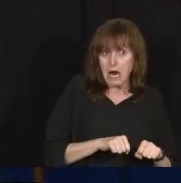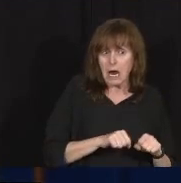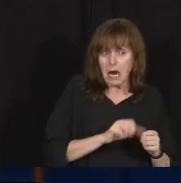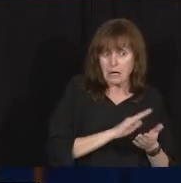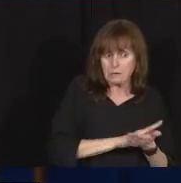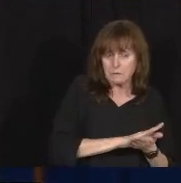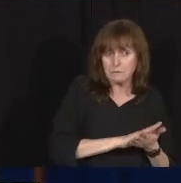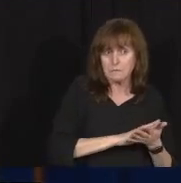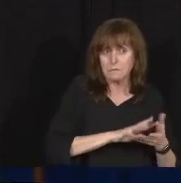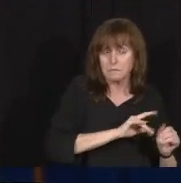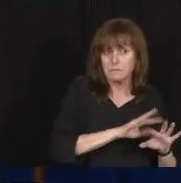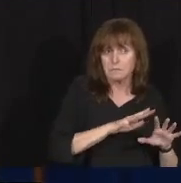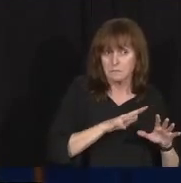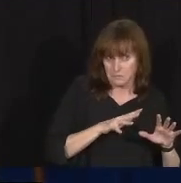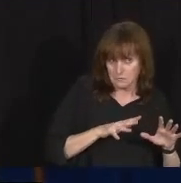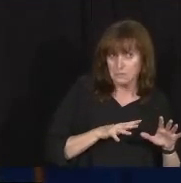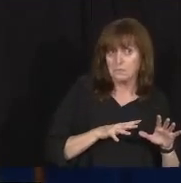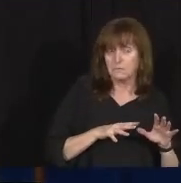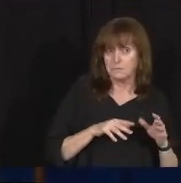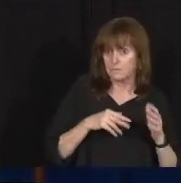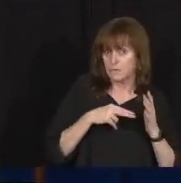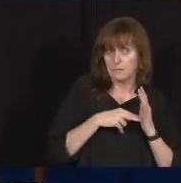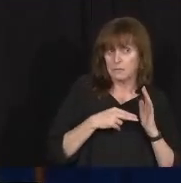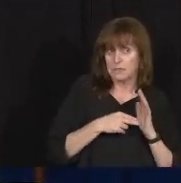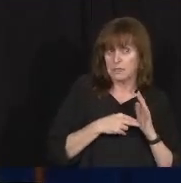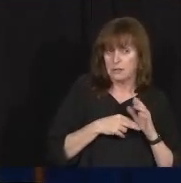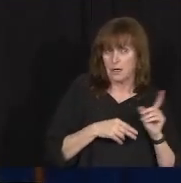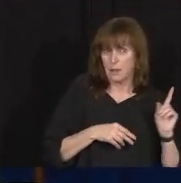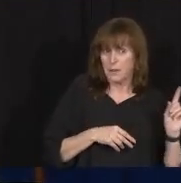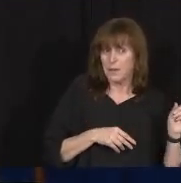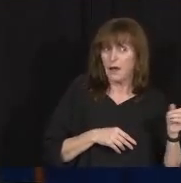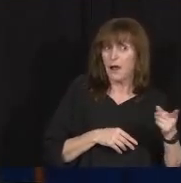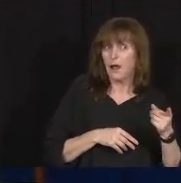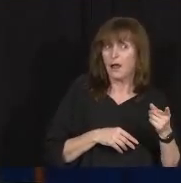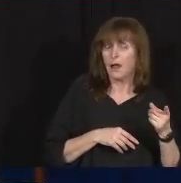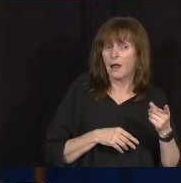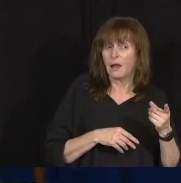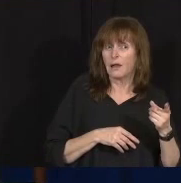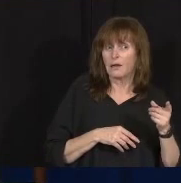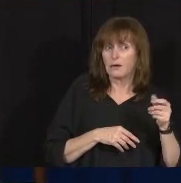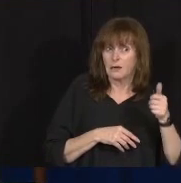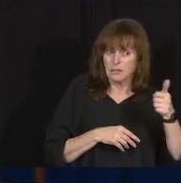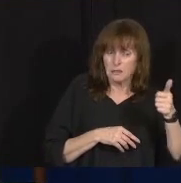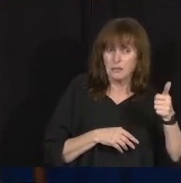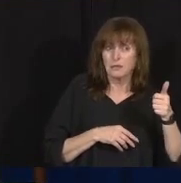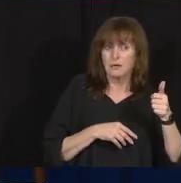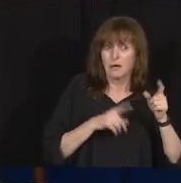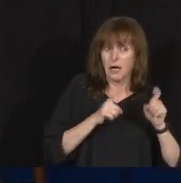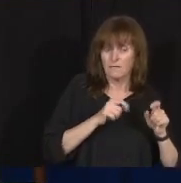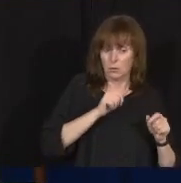have the equipment needed to sanitize PPE? And why are they being asked t o keep all of this used